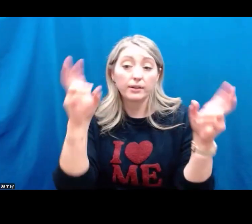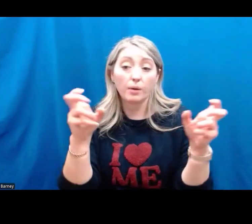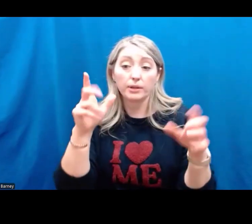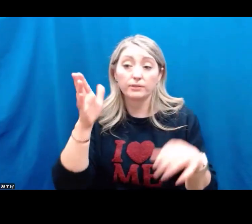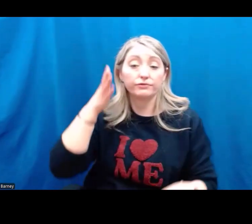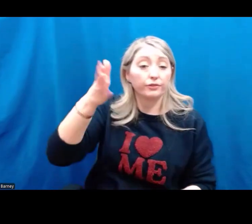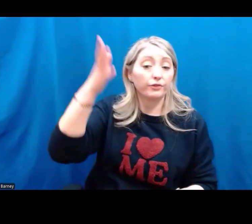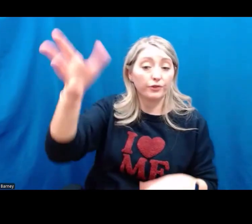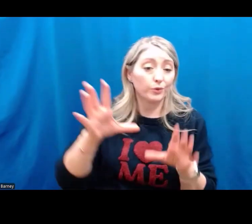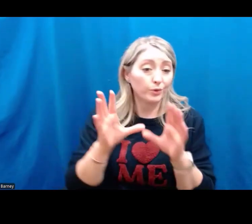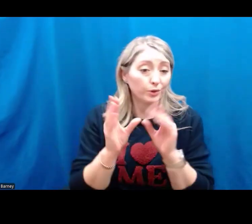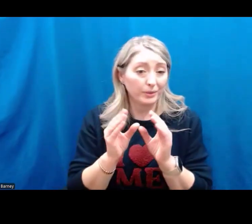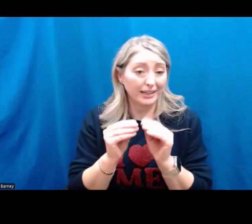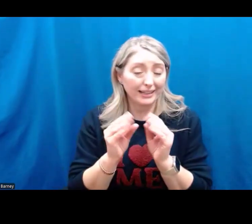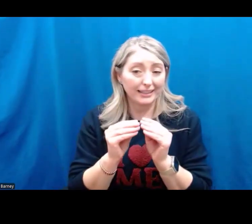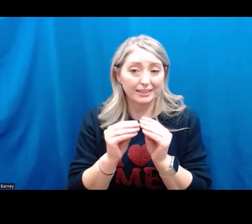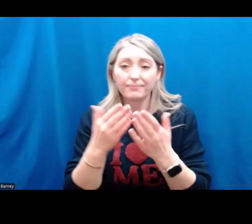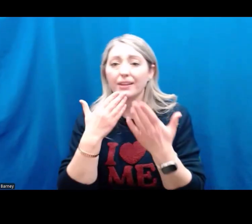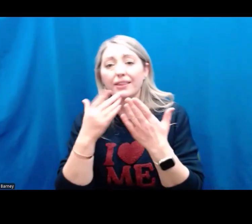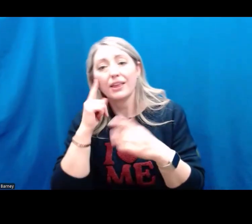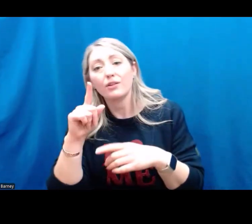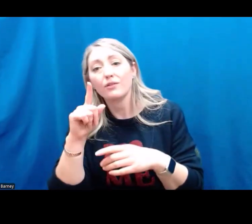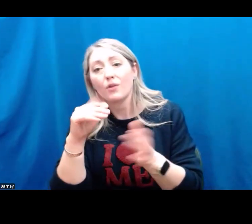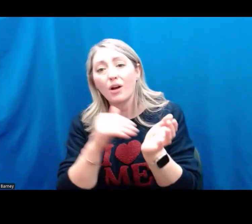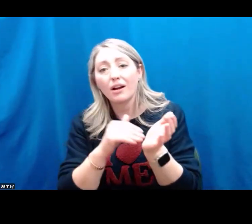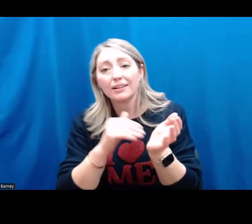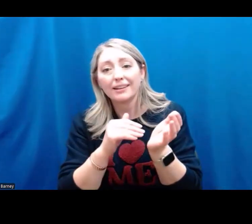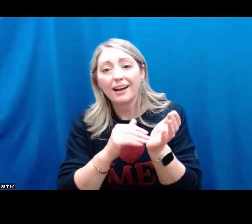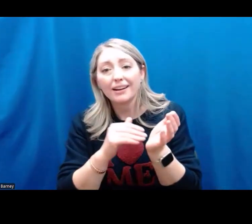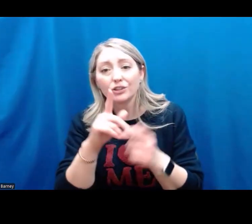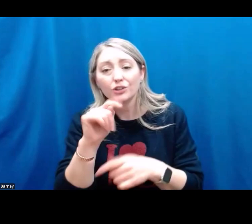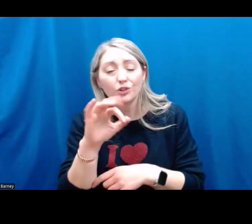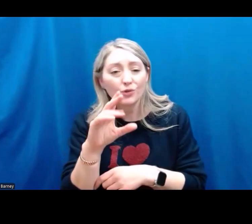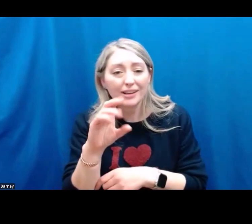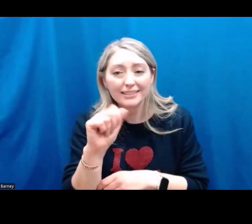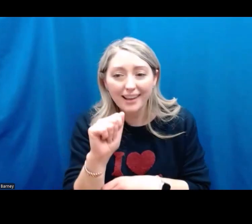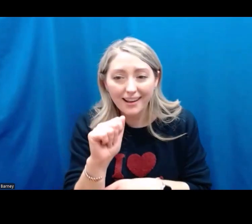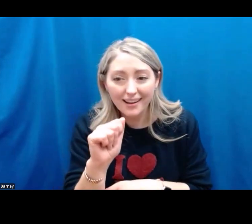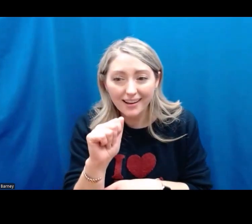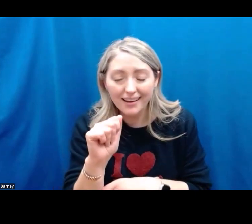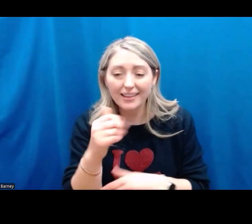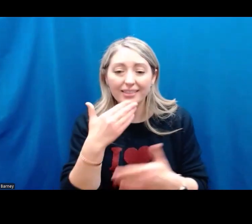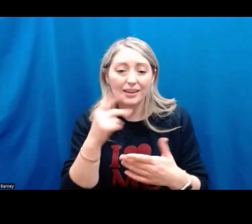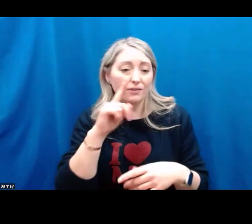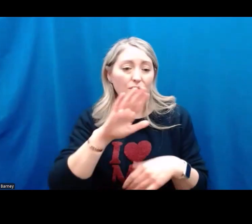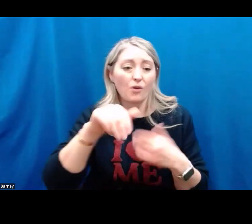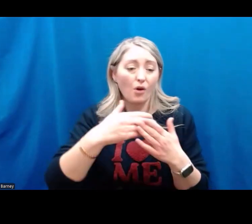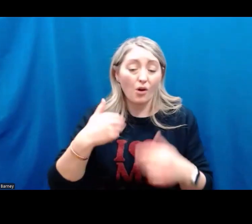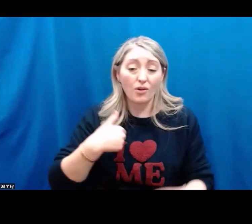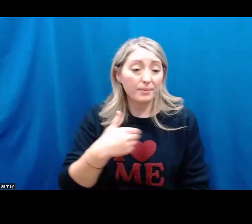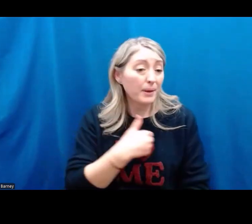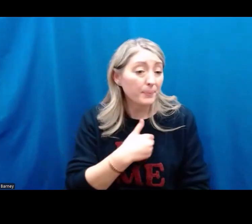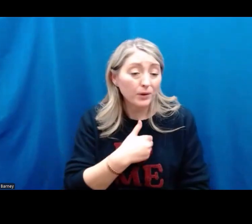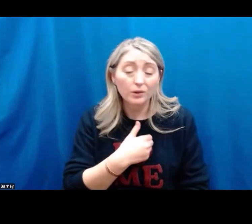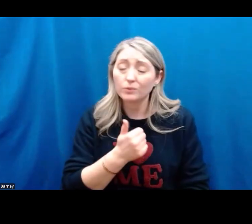seeing you again next month, and for our hub members, we love hearing all of your guys's feedback and ideas in our